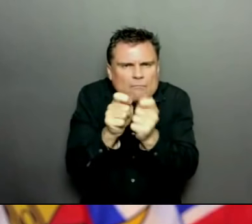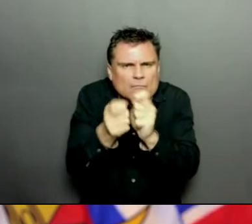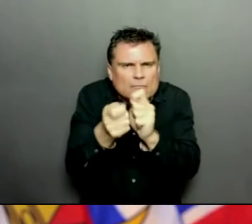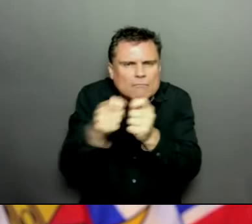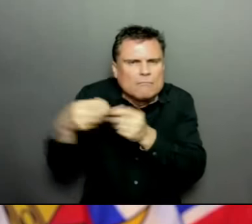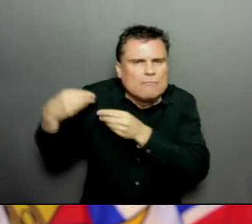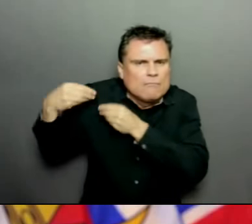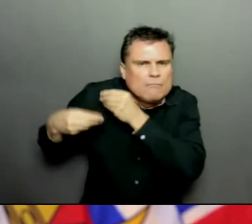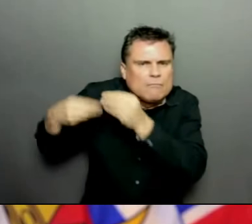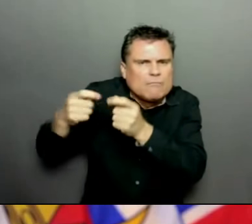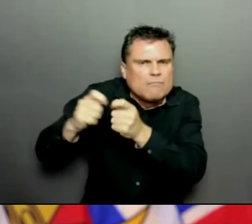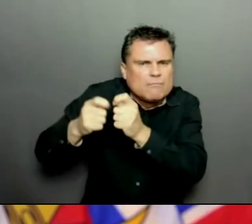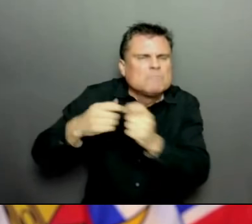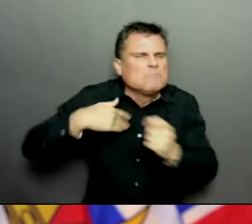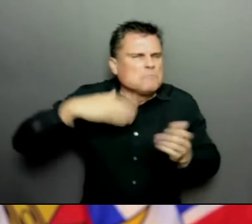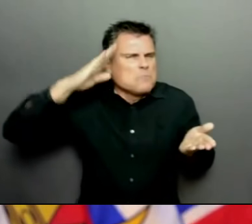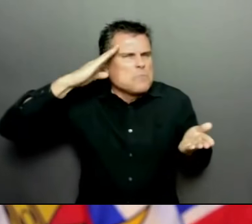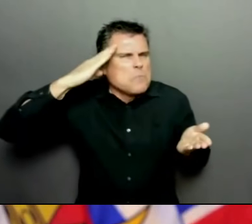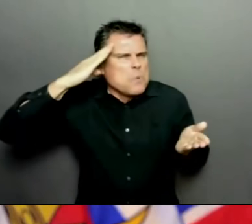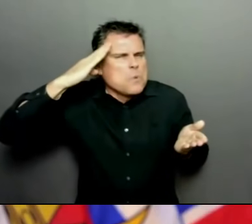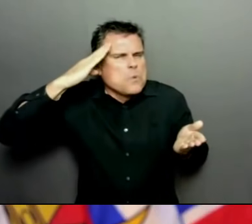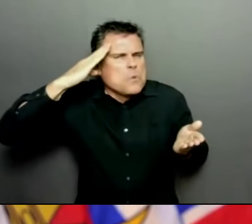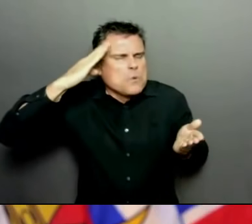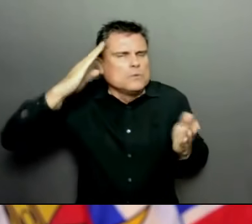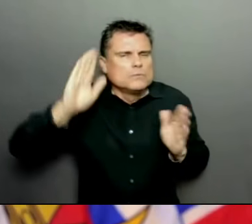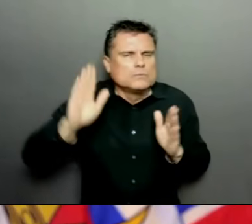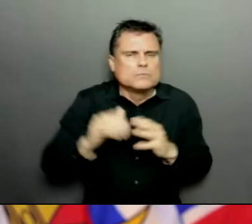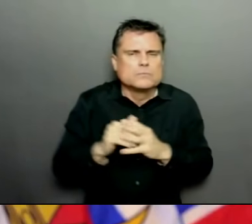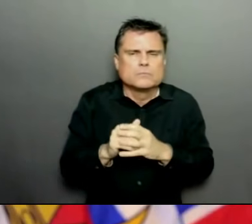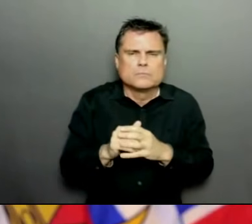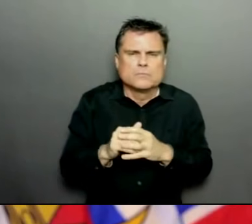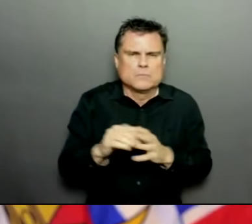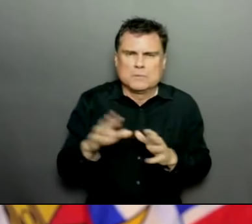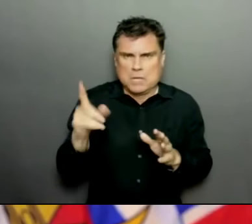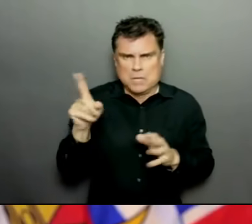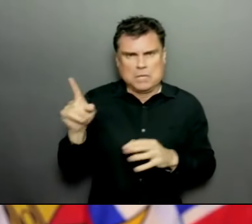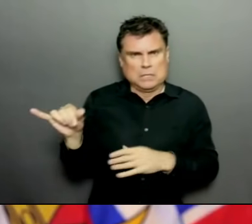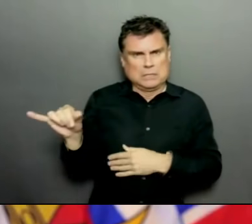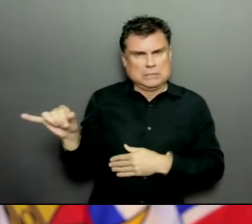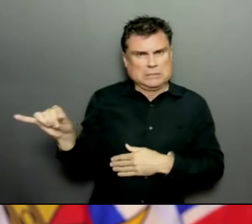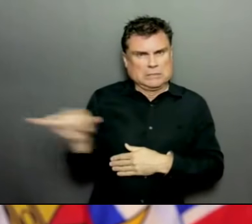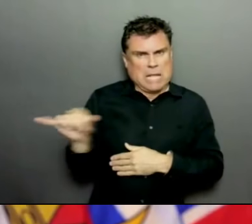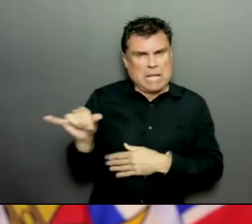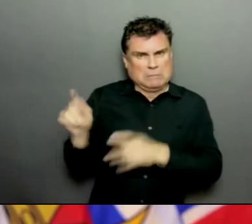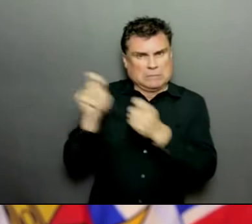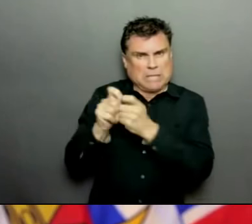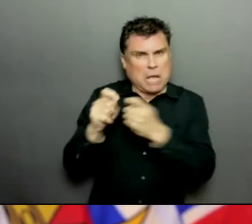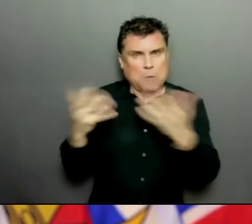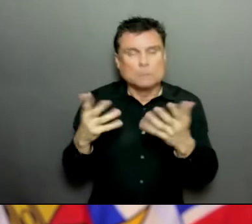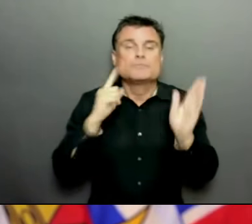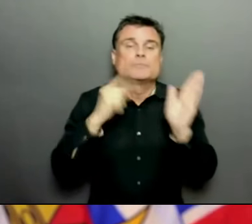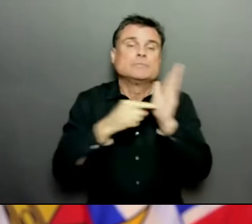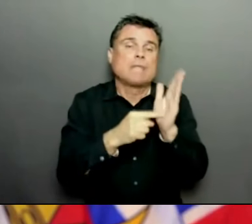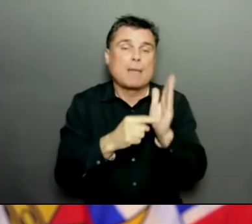about the comparison of people who had brought their illness from Washington state, for example, compared to